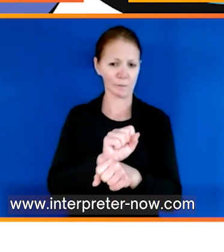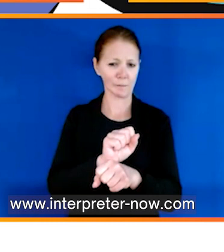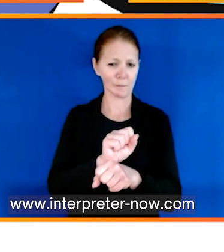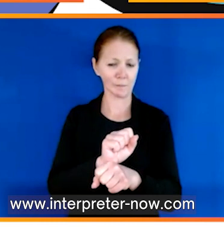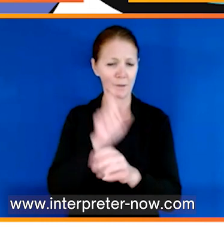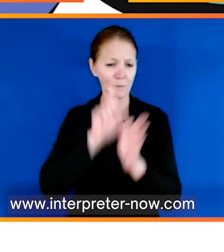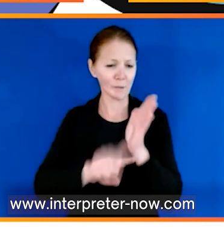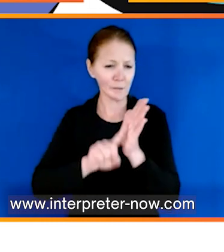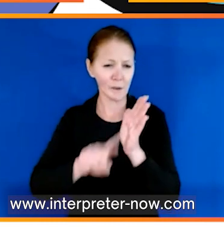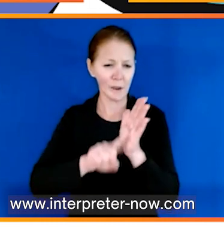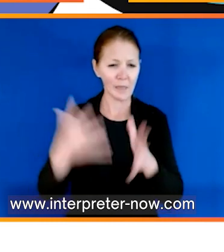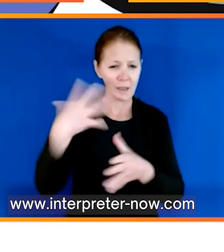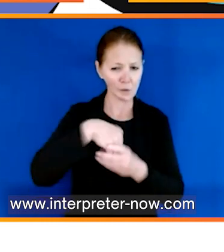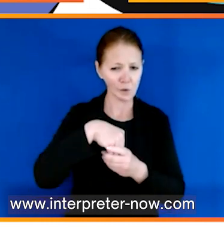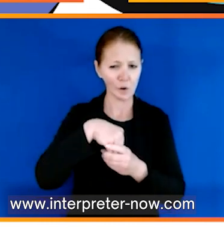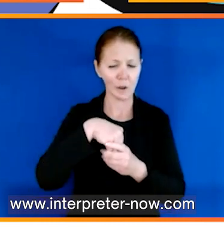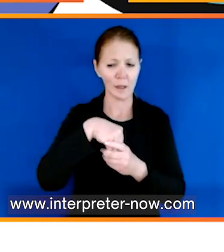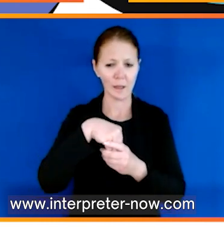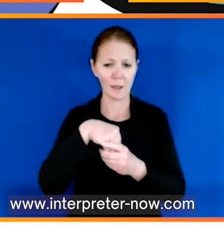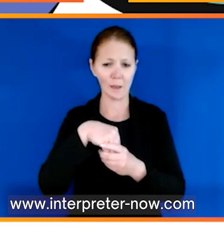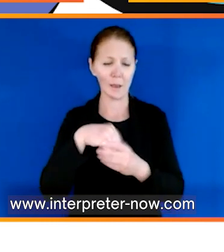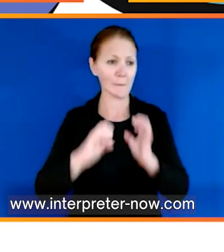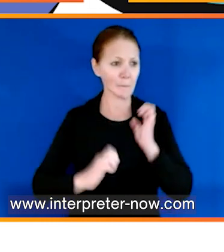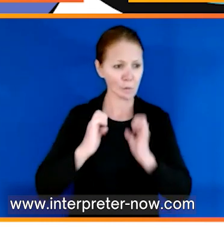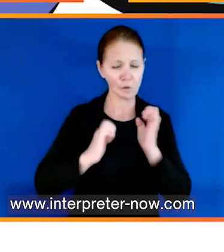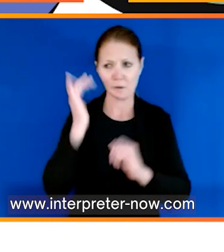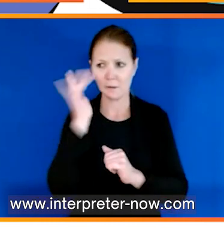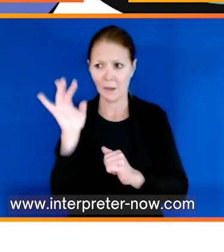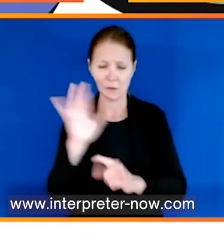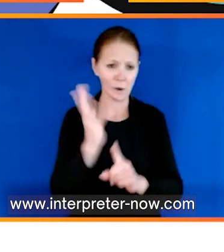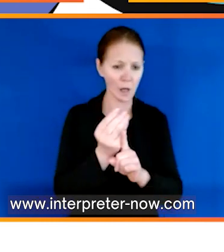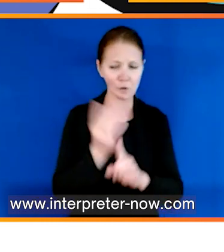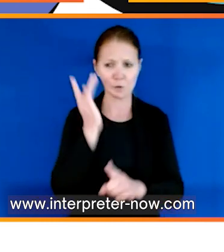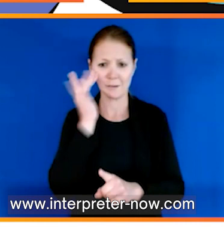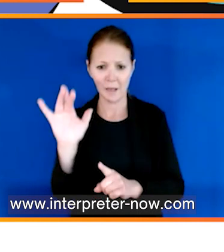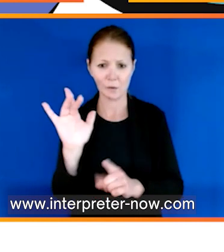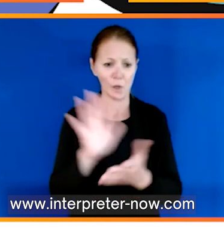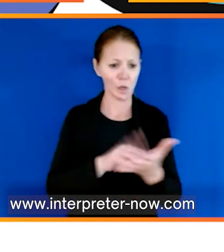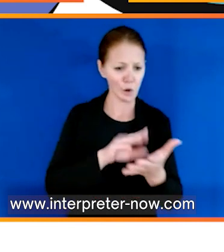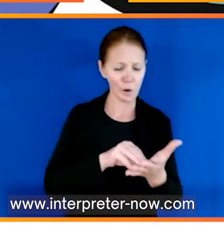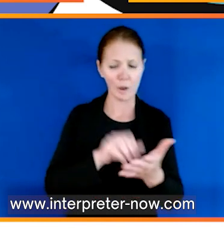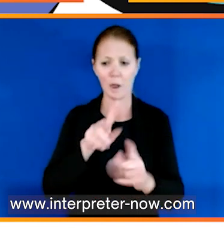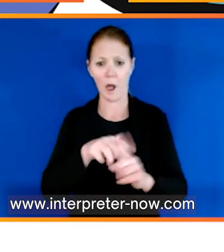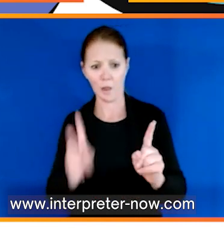intelligence, that learning and the unlearning and relearning, and then how do you activate yourself to become an inclusive leader?